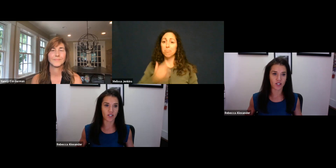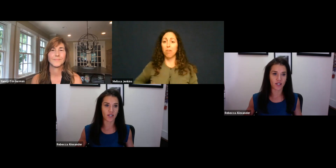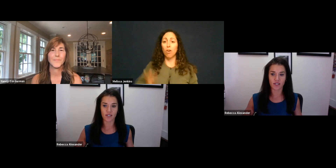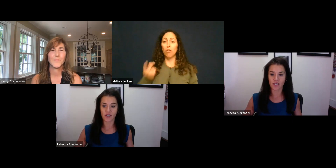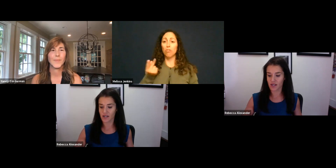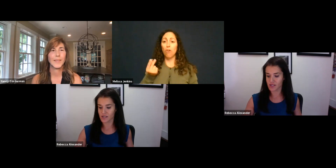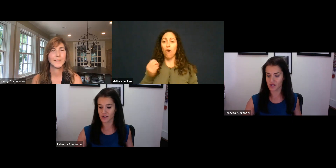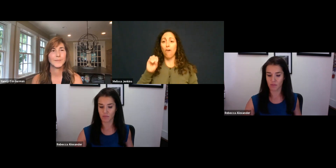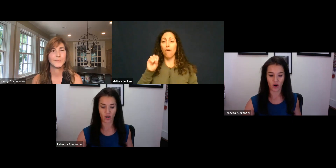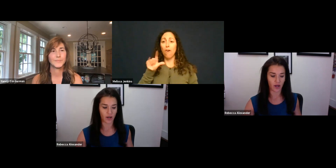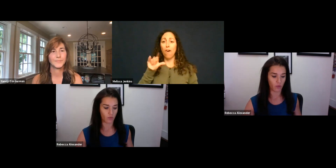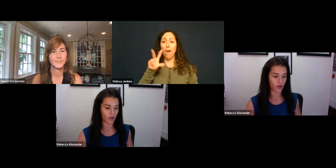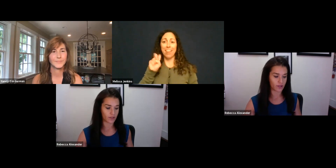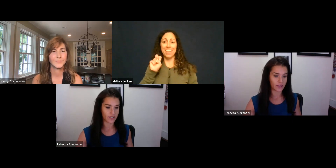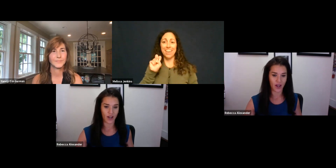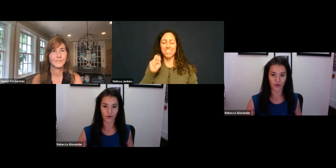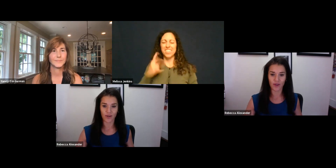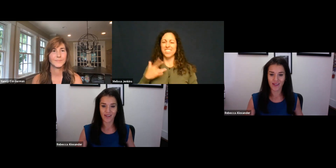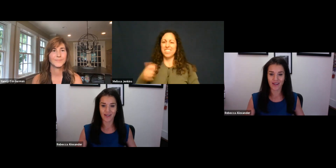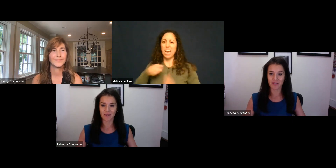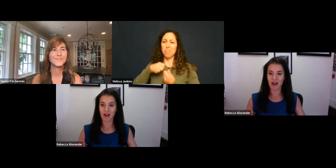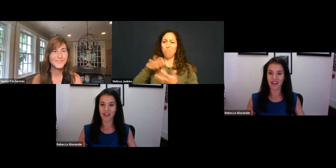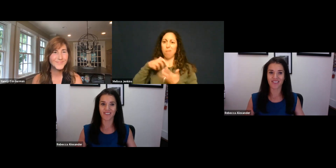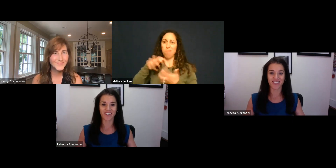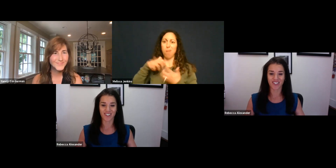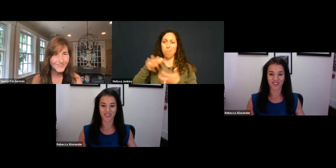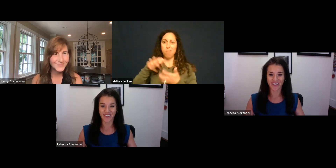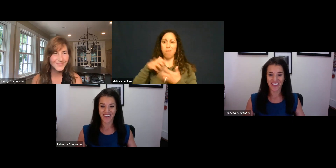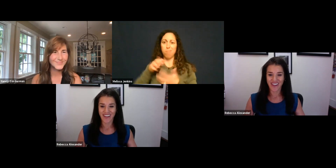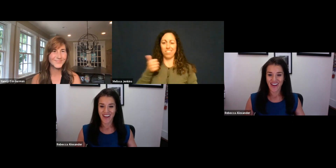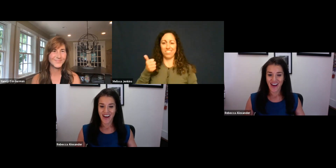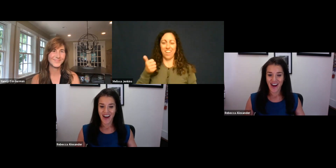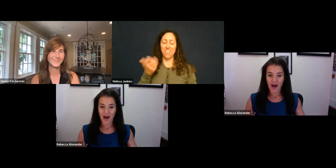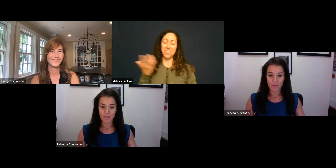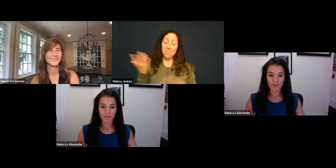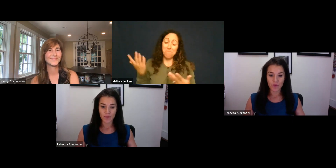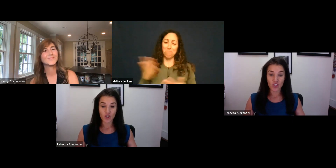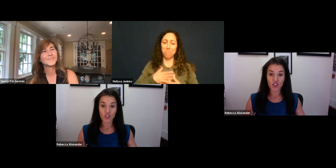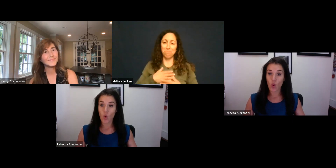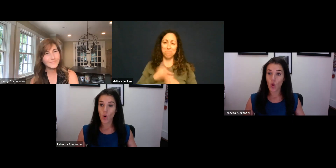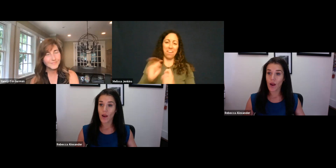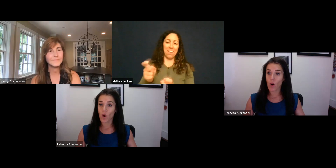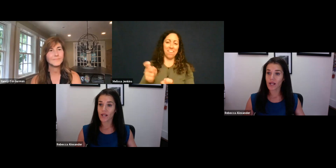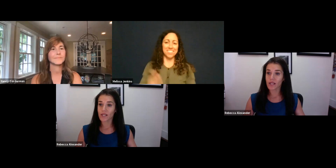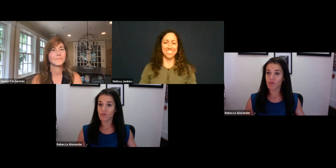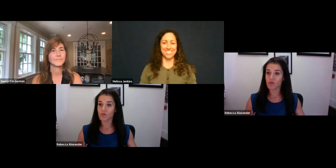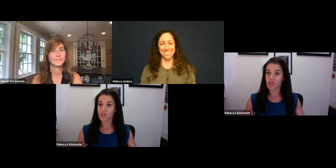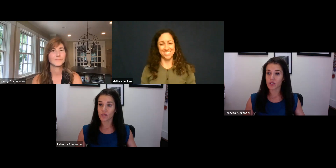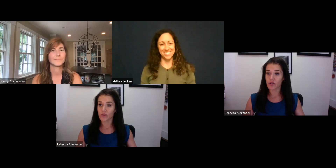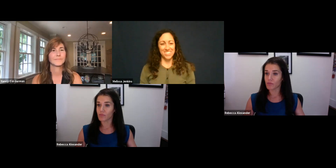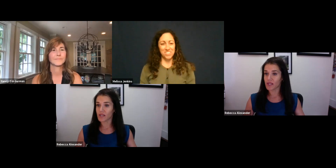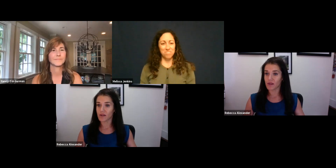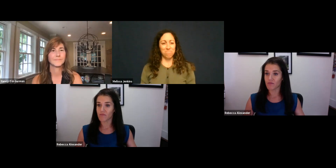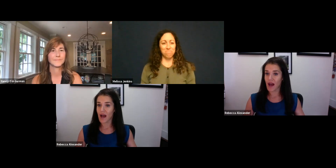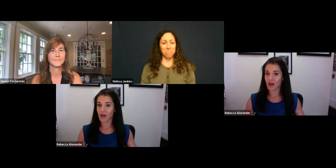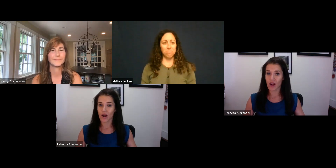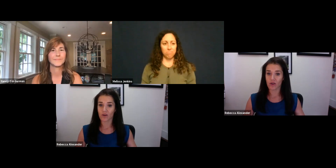She has a tendency to bark at will, so that's my gift to you. So I want to give you just a little bit of background